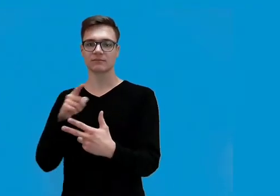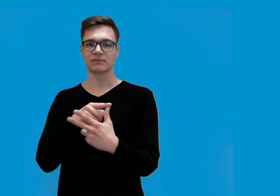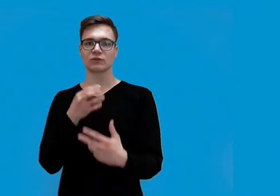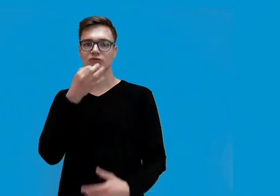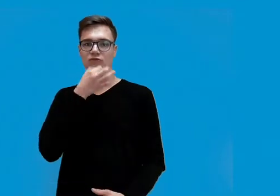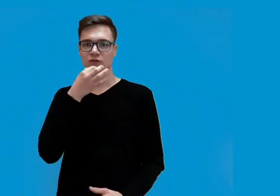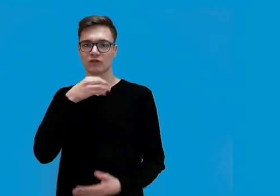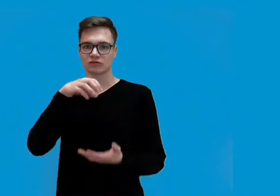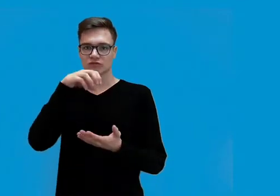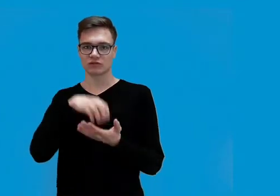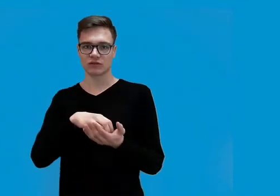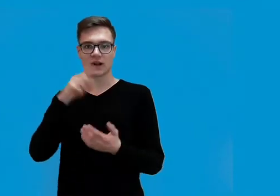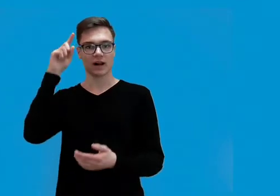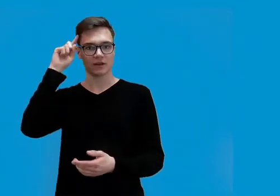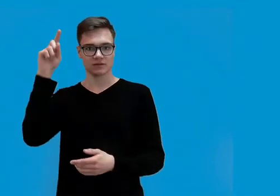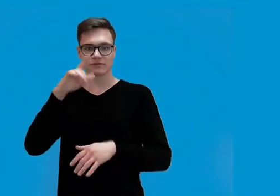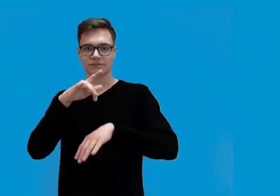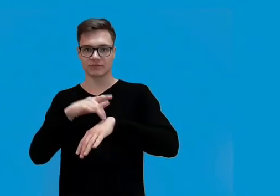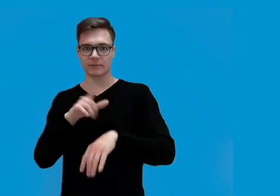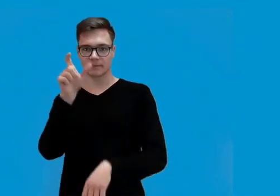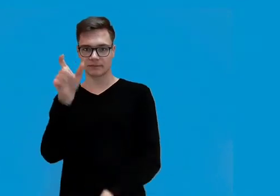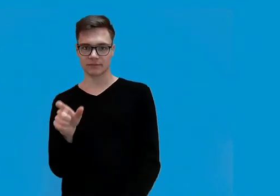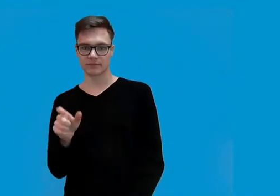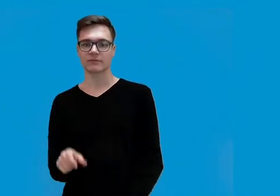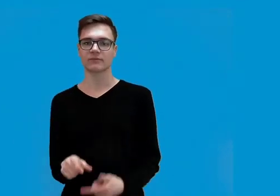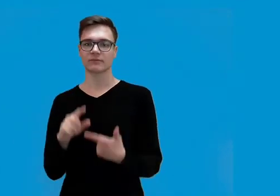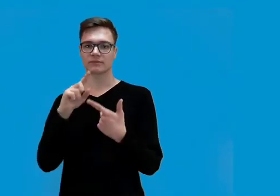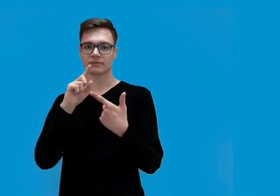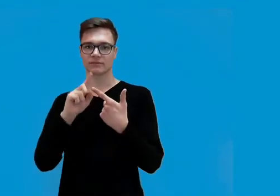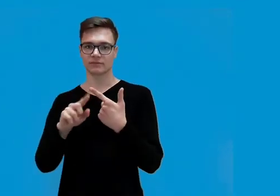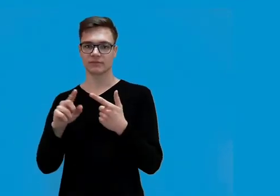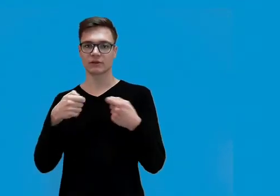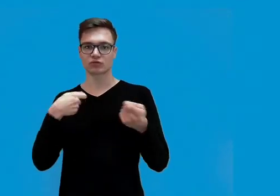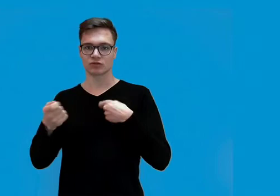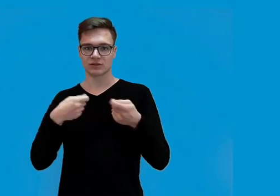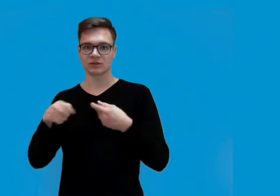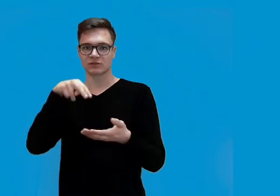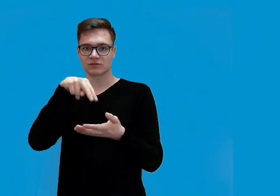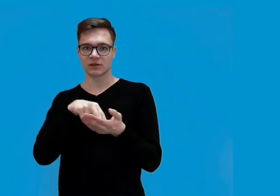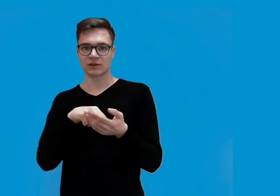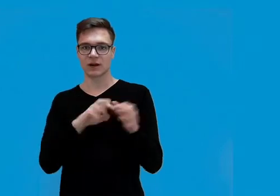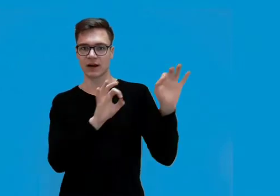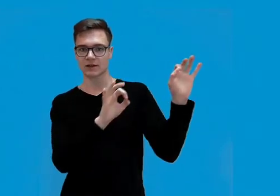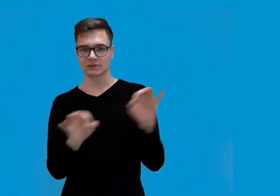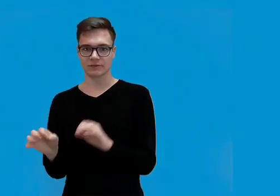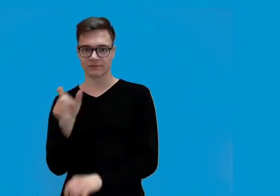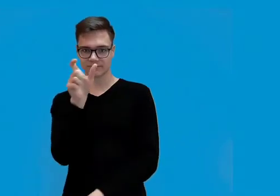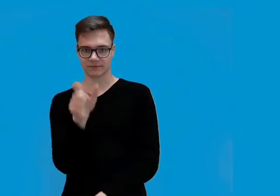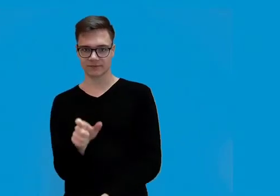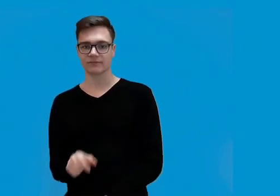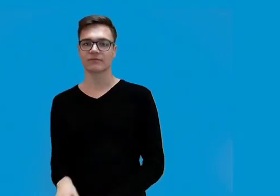1. Youth city council, 2. Management of the office